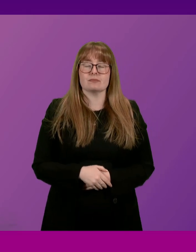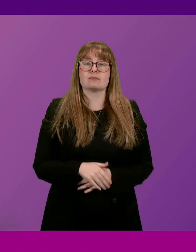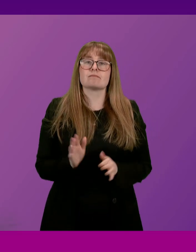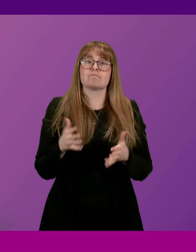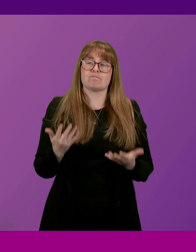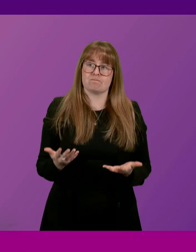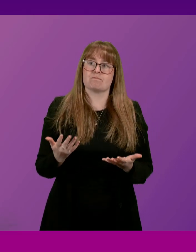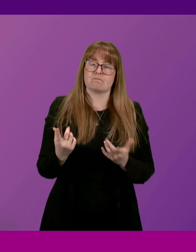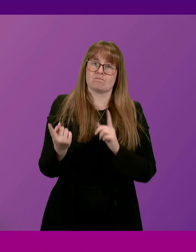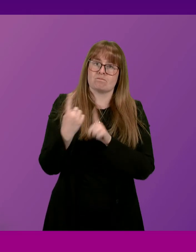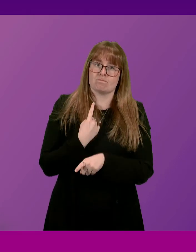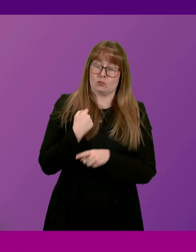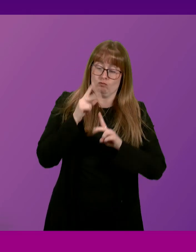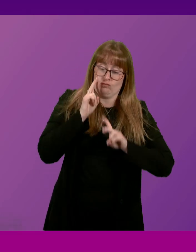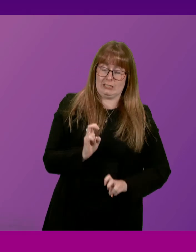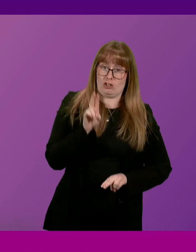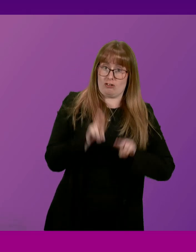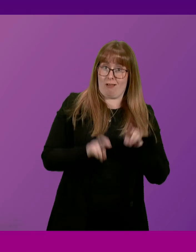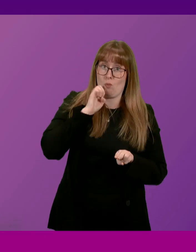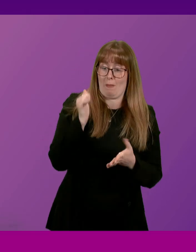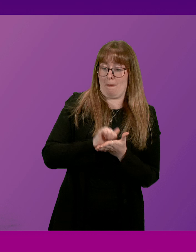The research analysis will be published shortly,